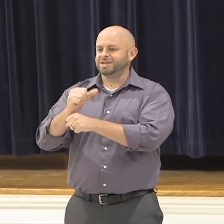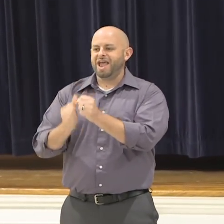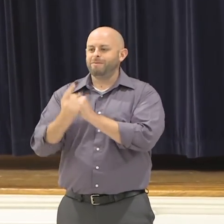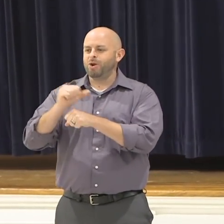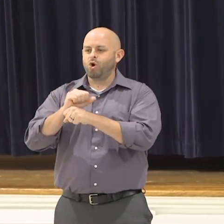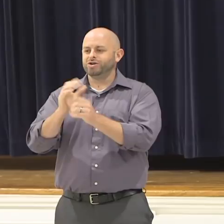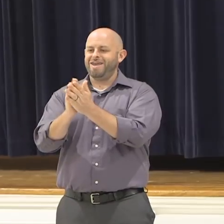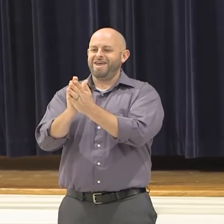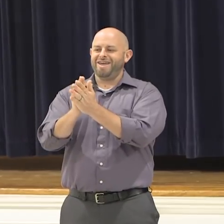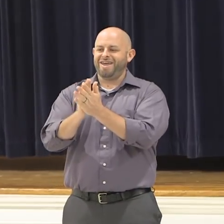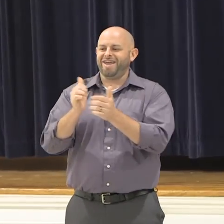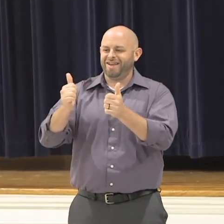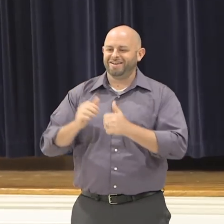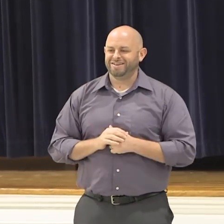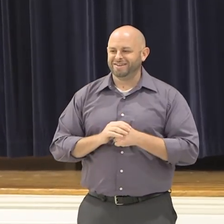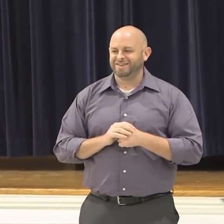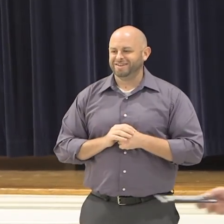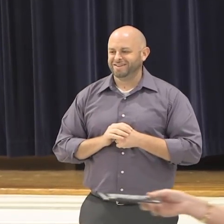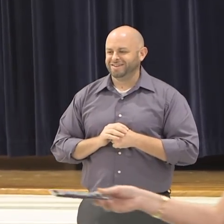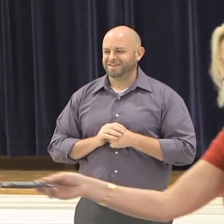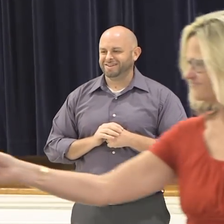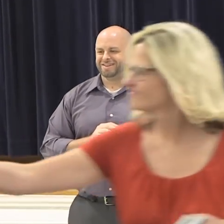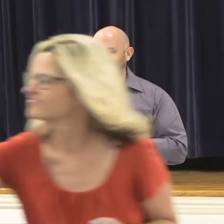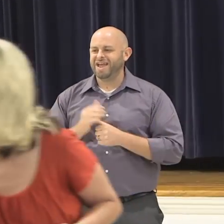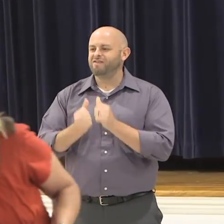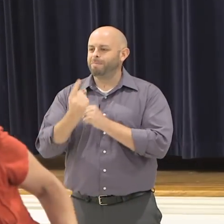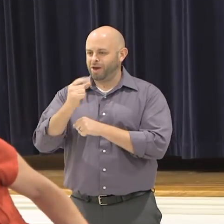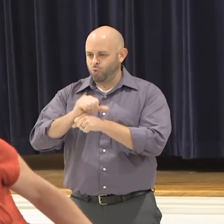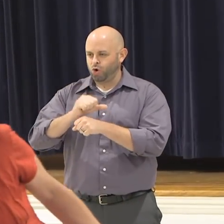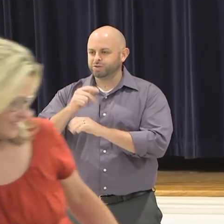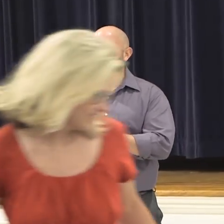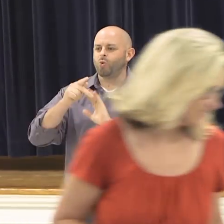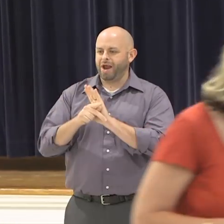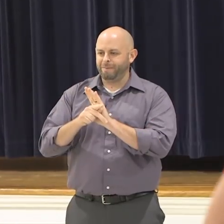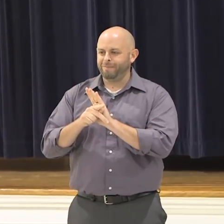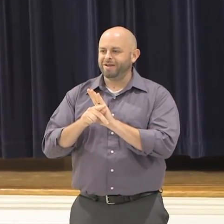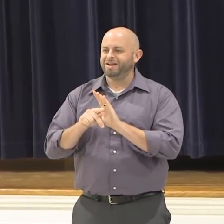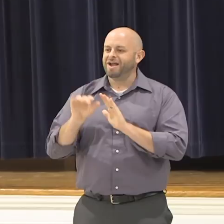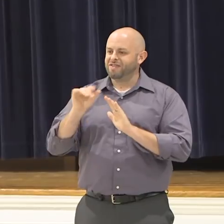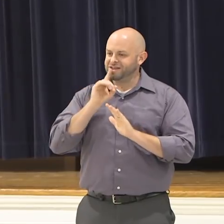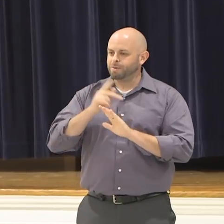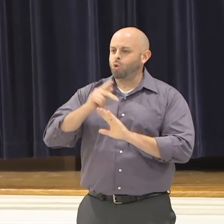yes winner so again the everybody works program is a program again that